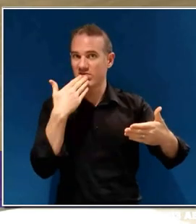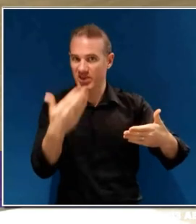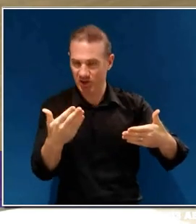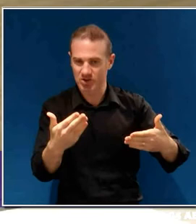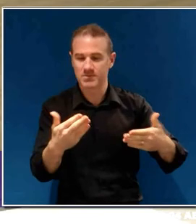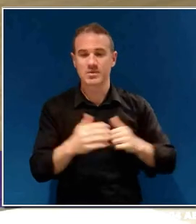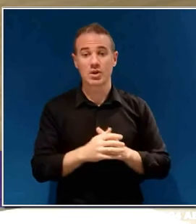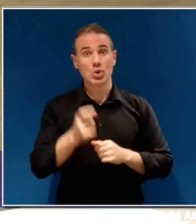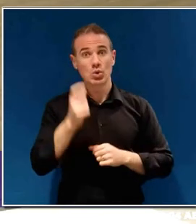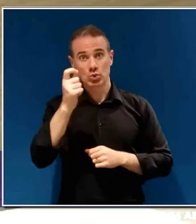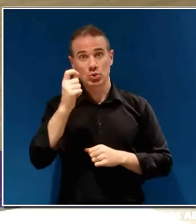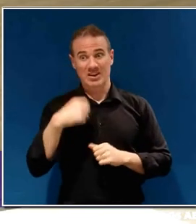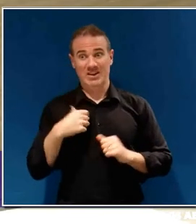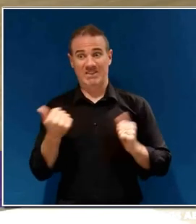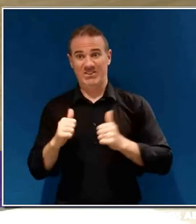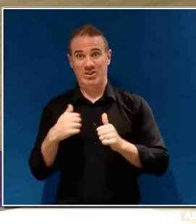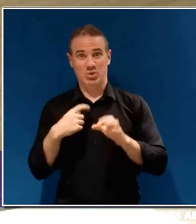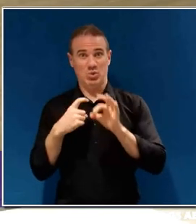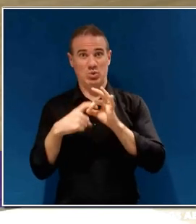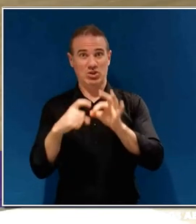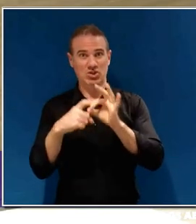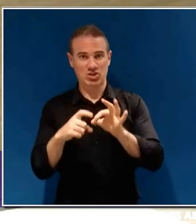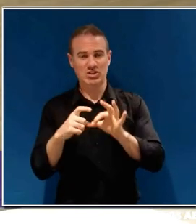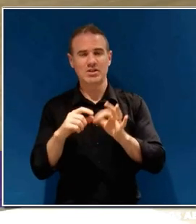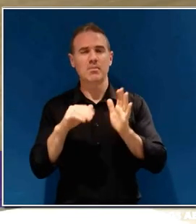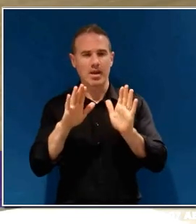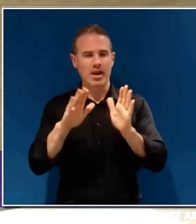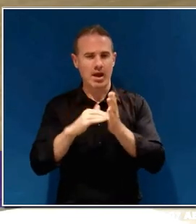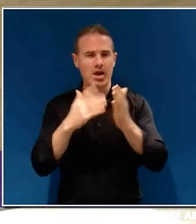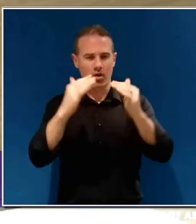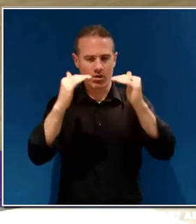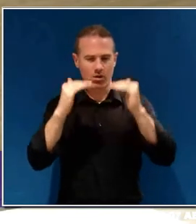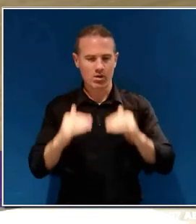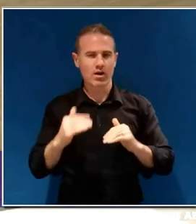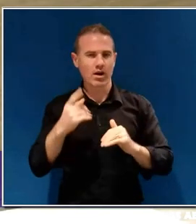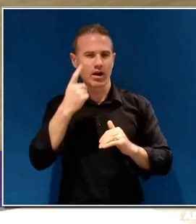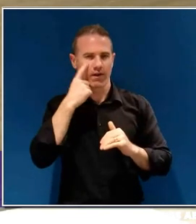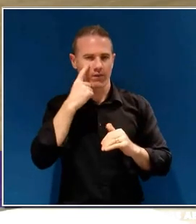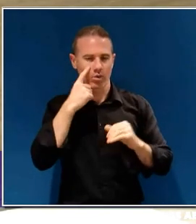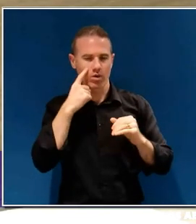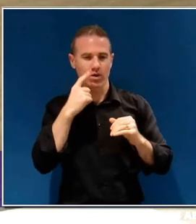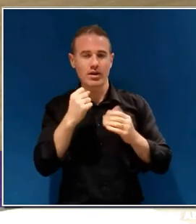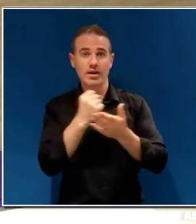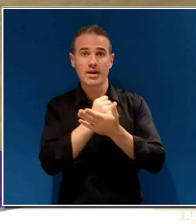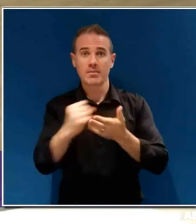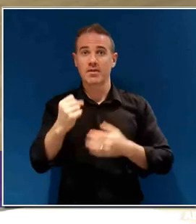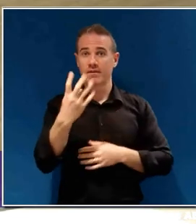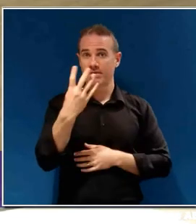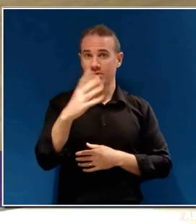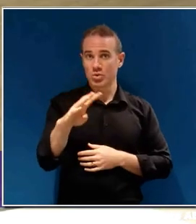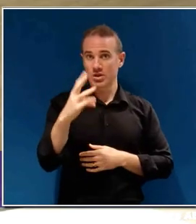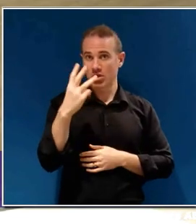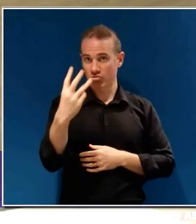you to row 43 here, about the dangers of a “zero tolerance”